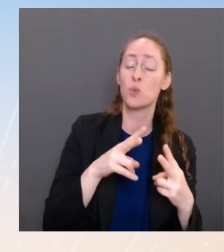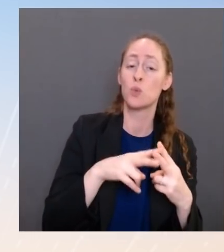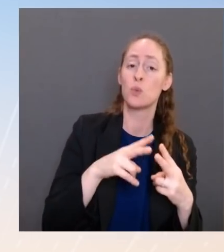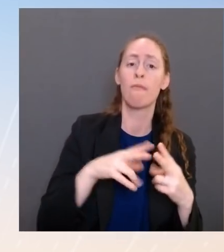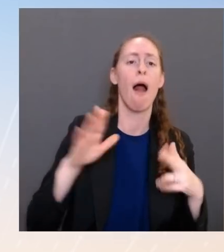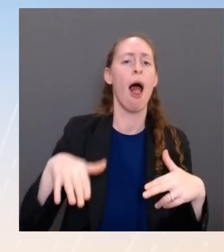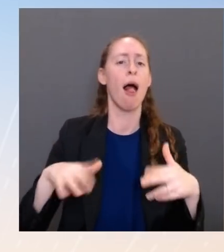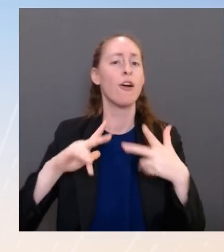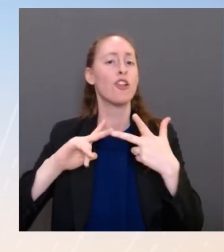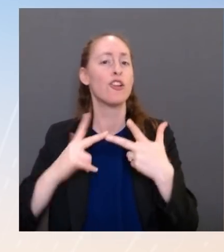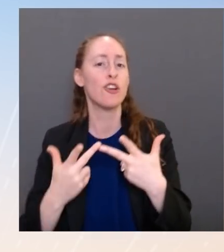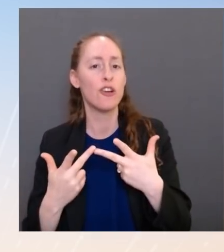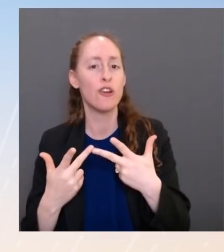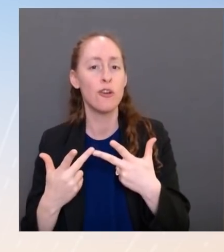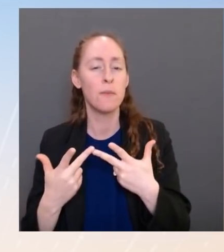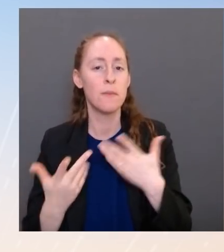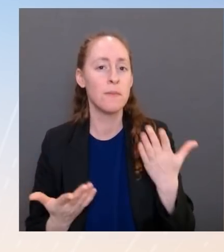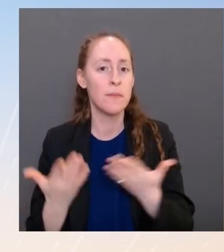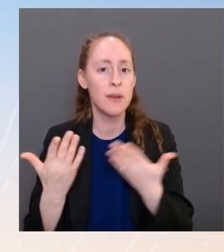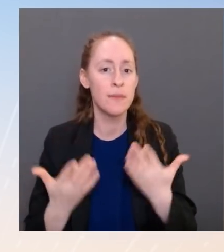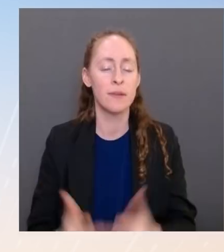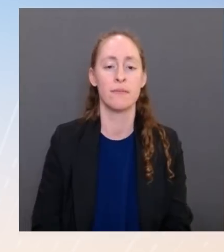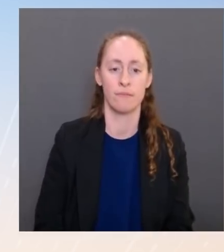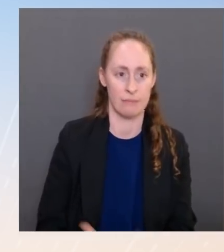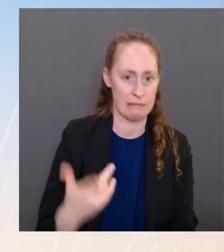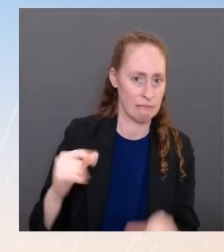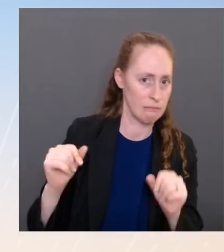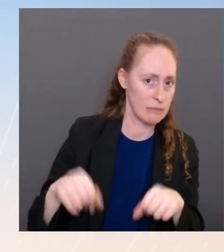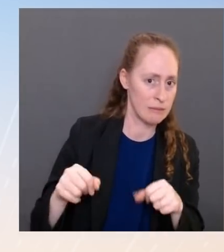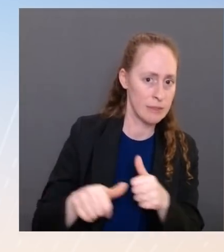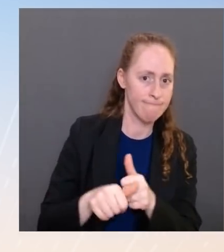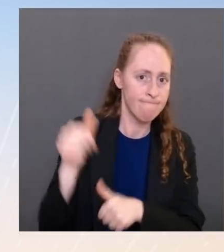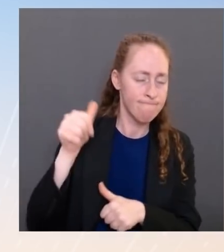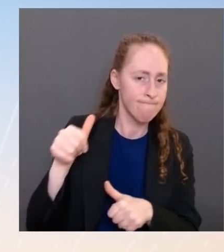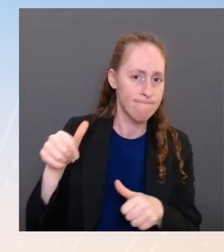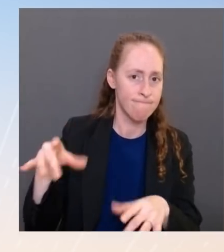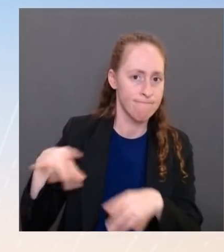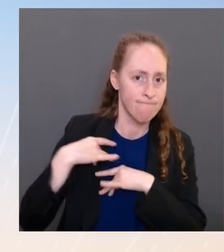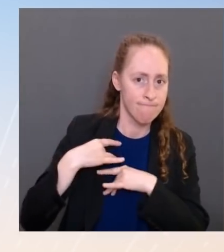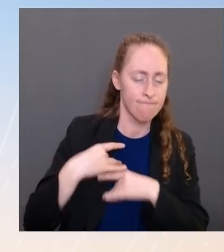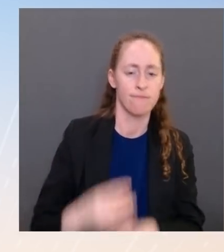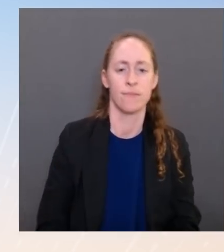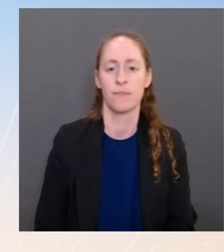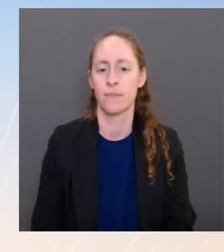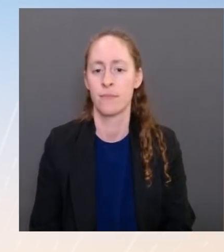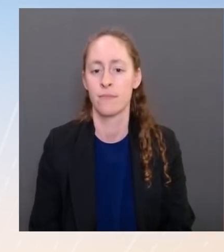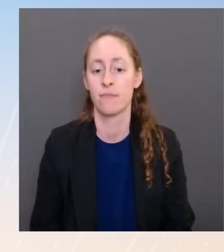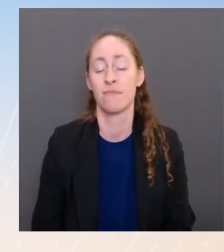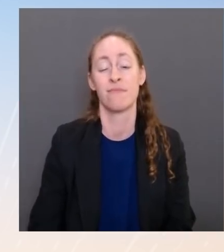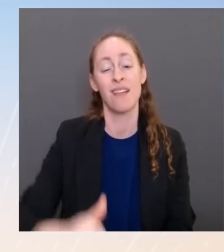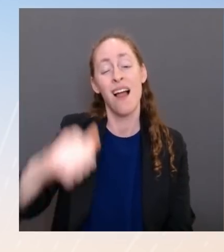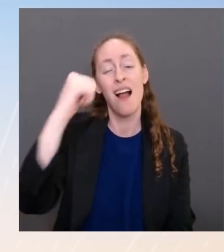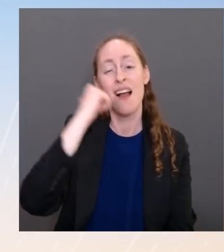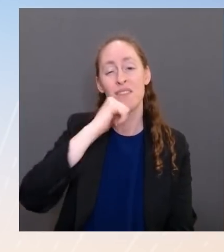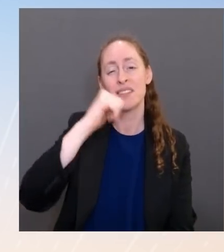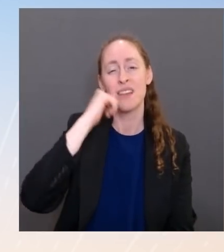It is still incumbent upon us and we are still working every day on increasing the number of vac- -- people vaccinated, the number of people boosted,